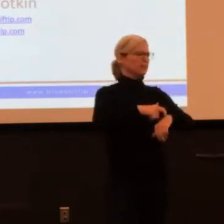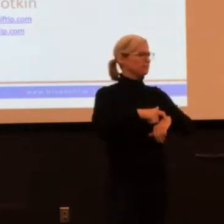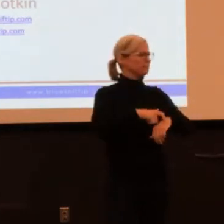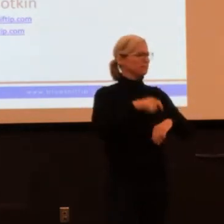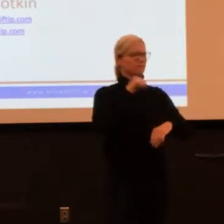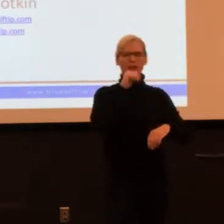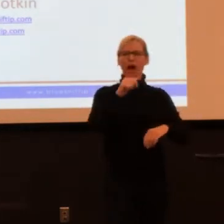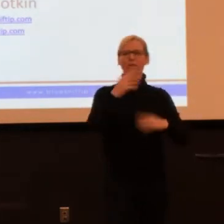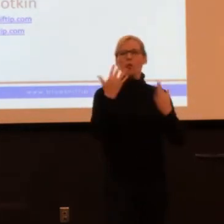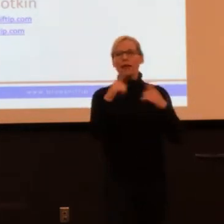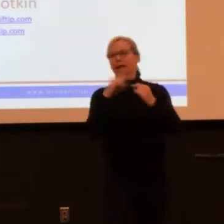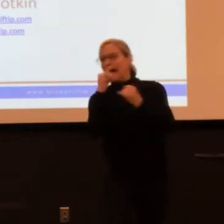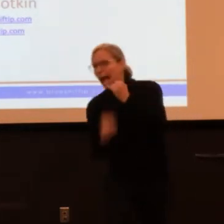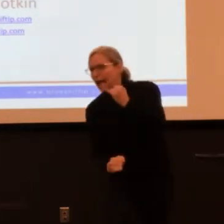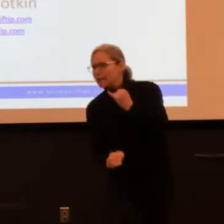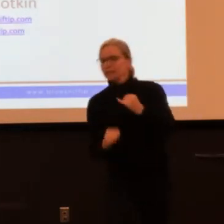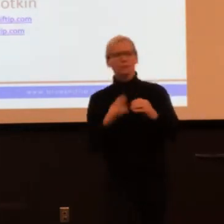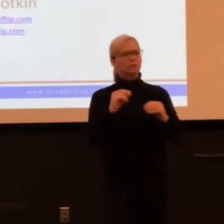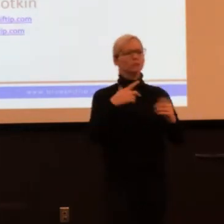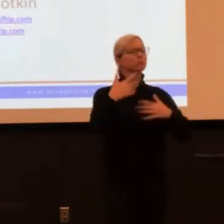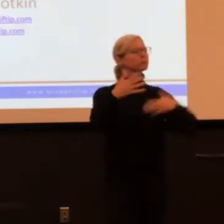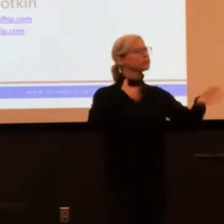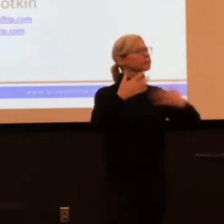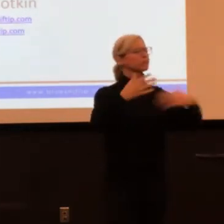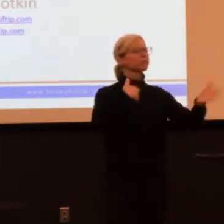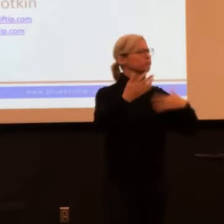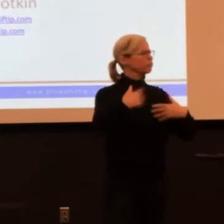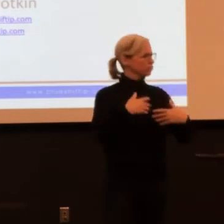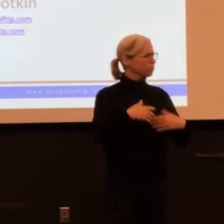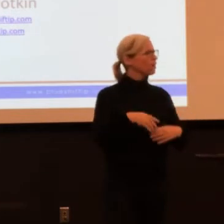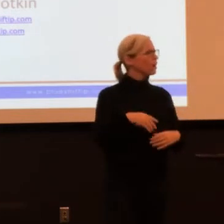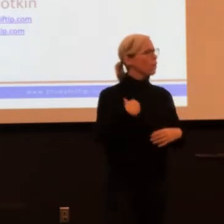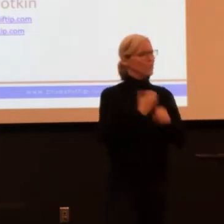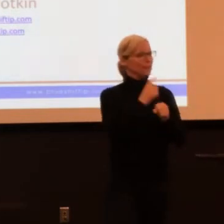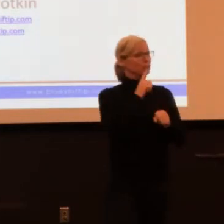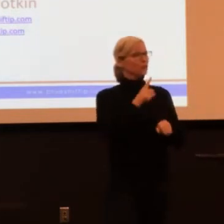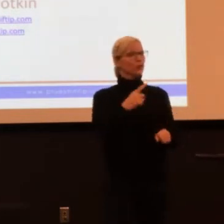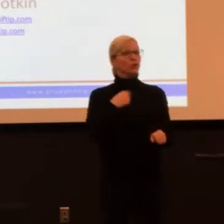going and to make sure that what I focus on is what's most important to you.